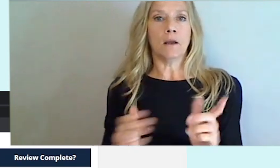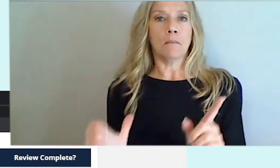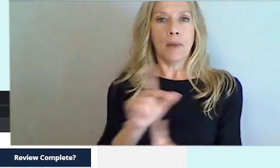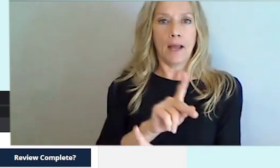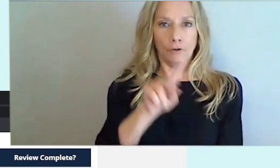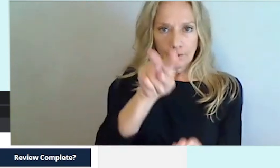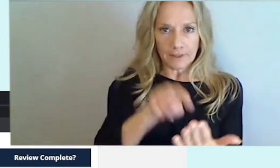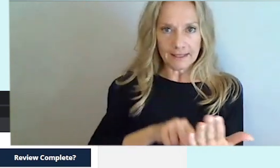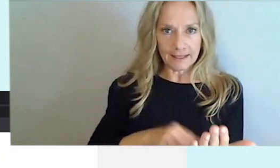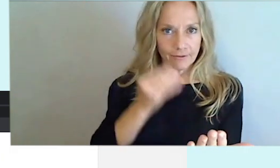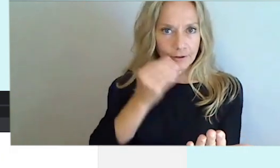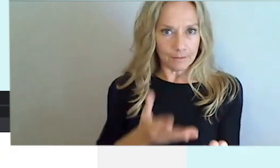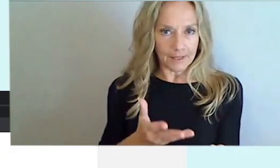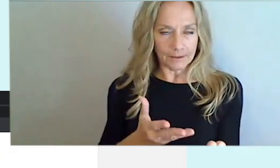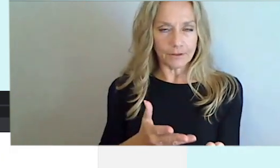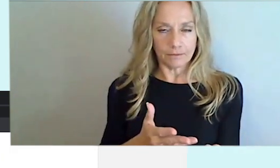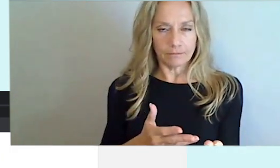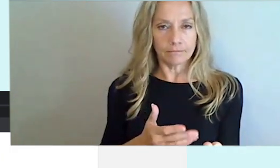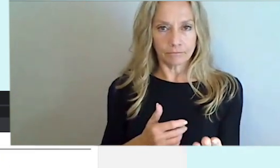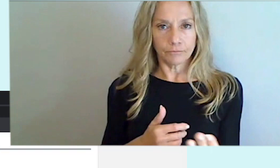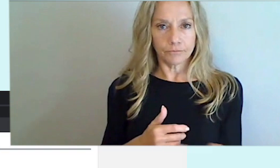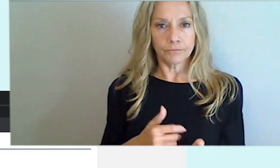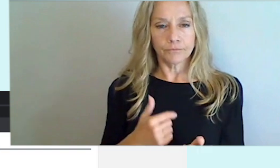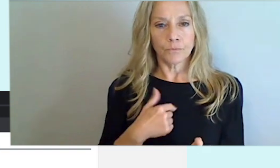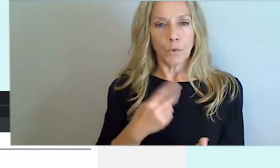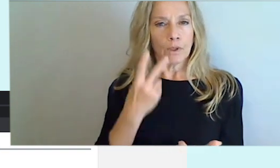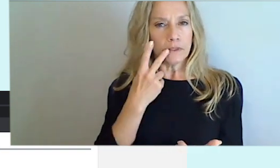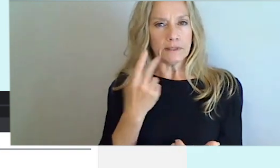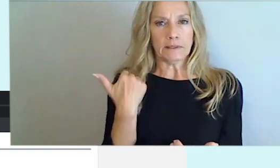Let's review the last shelter or utility expense record.